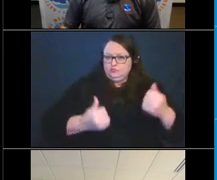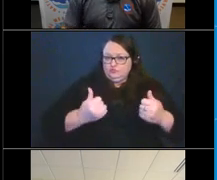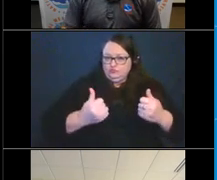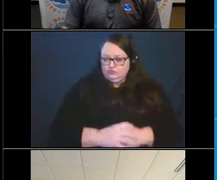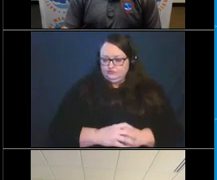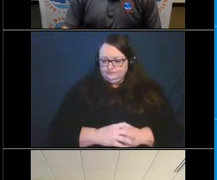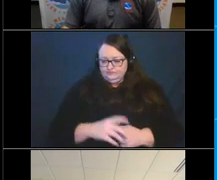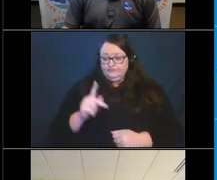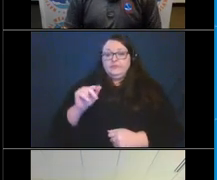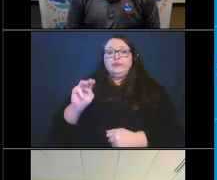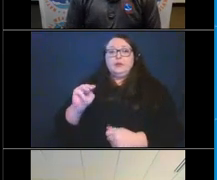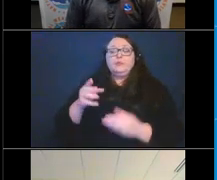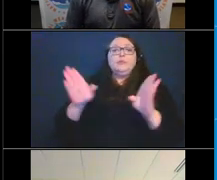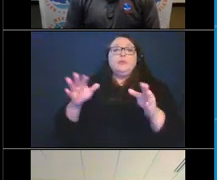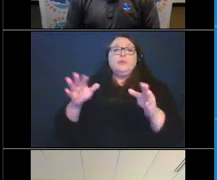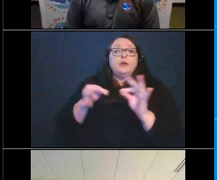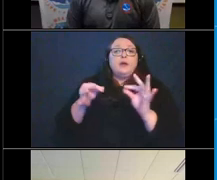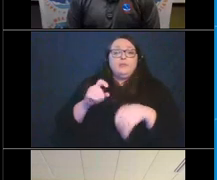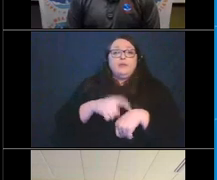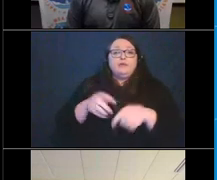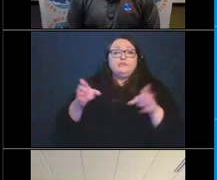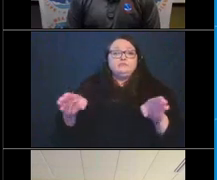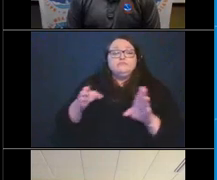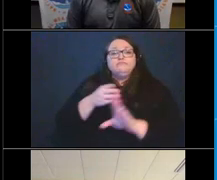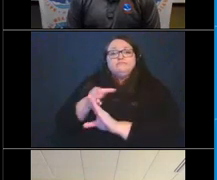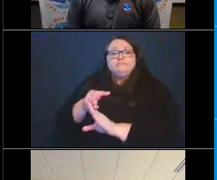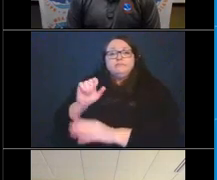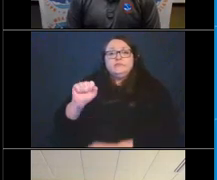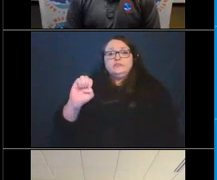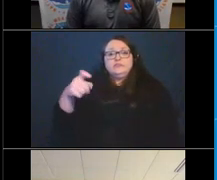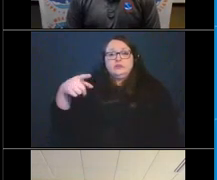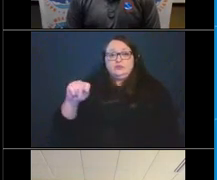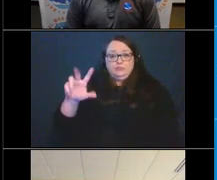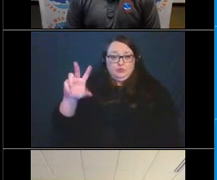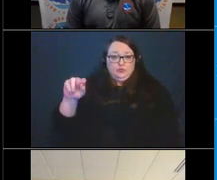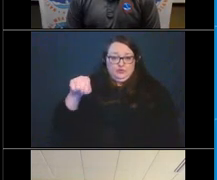the public comment period is open through September 30th of this year. And